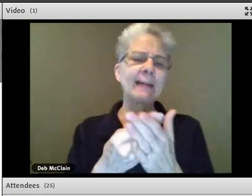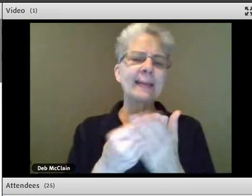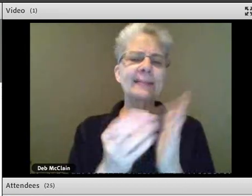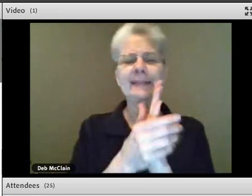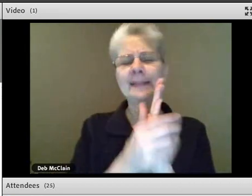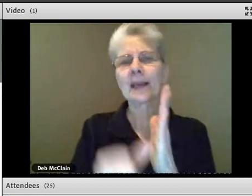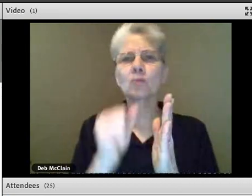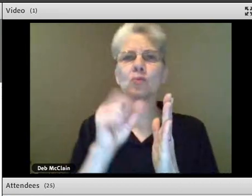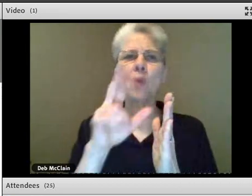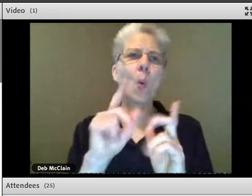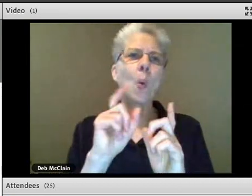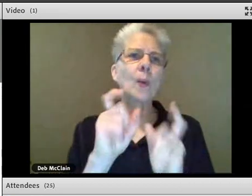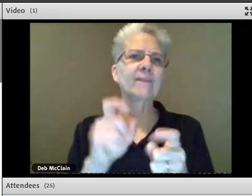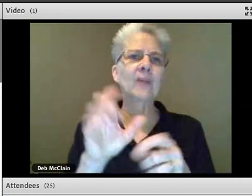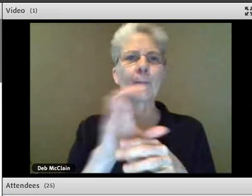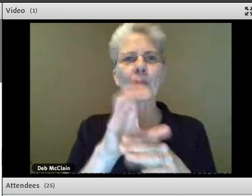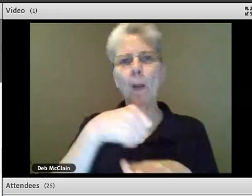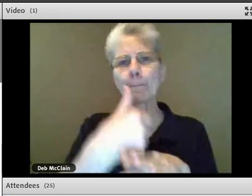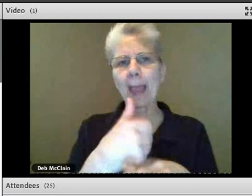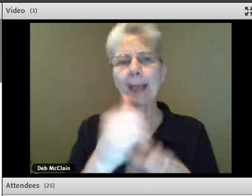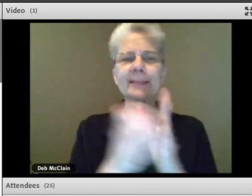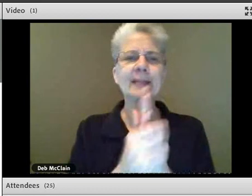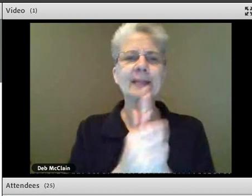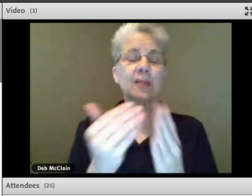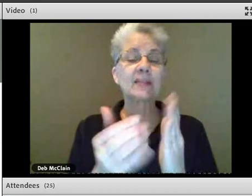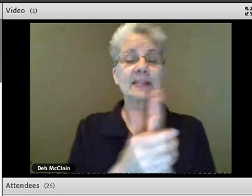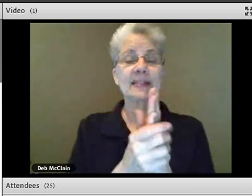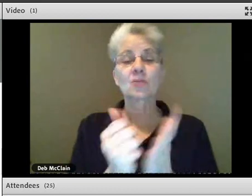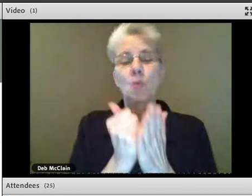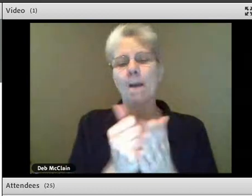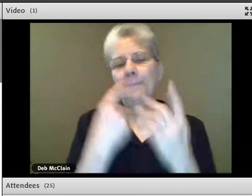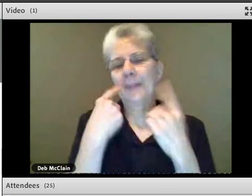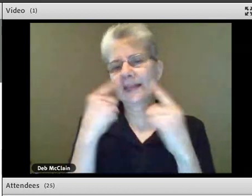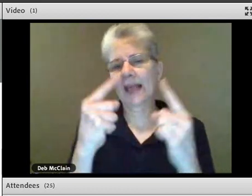or computer-based skills, giving them the skills they need to be successful, whether that's in a career